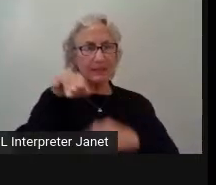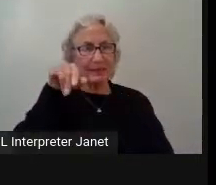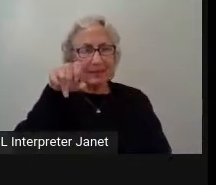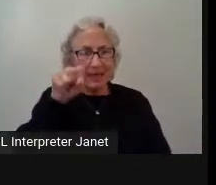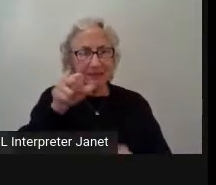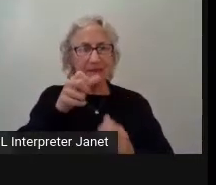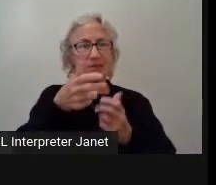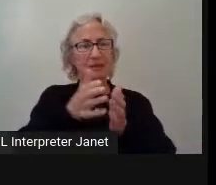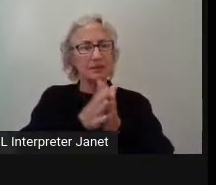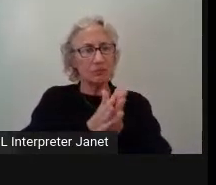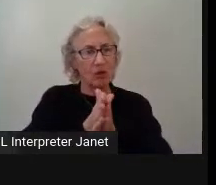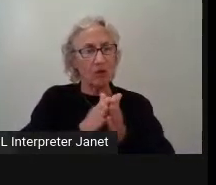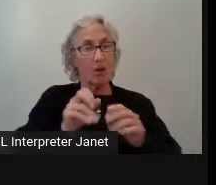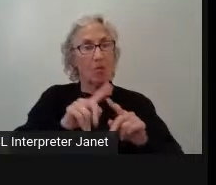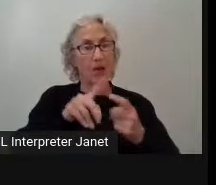We only had one tear who